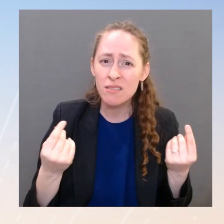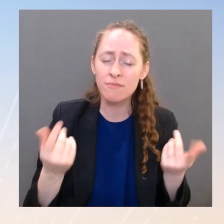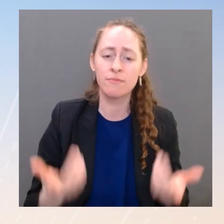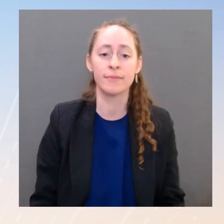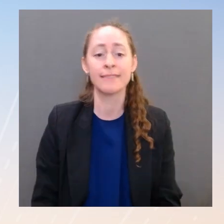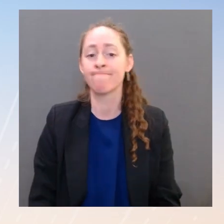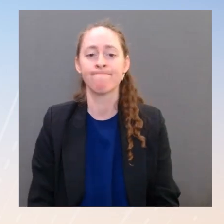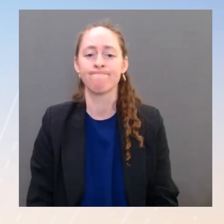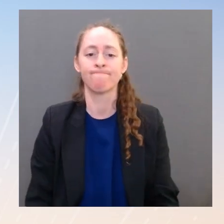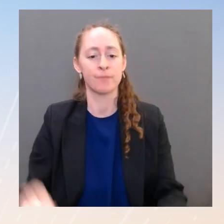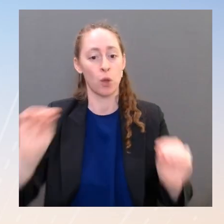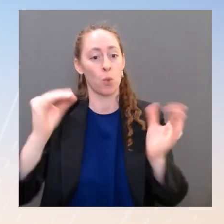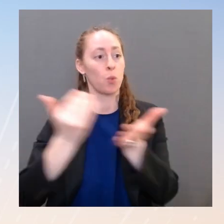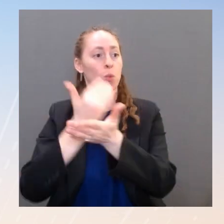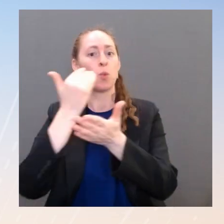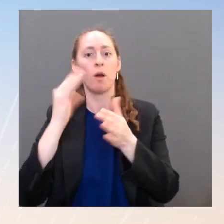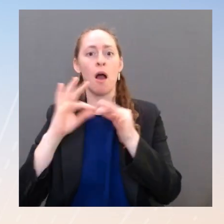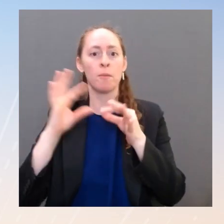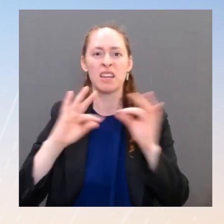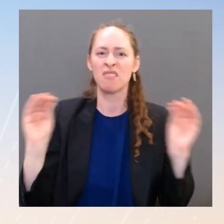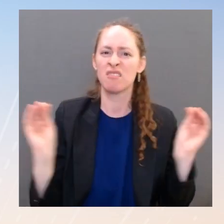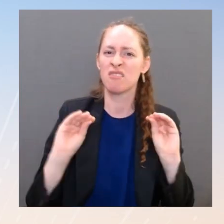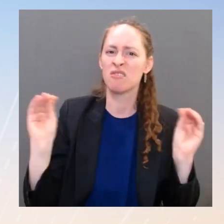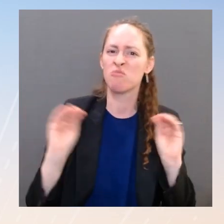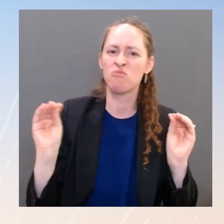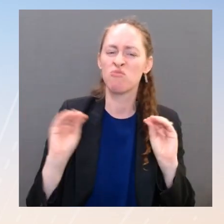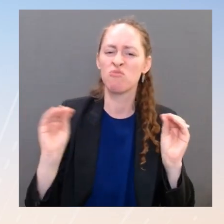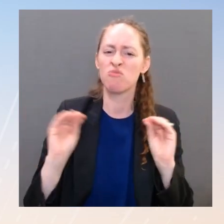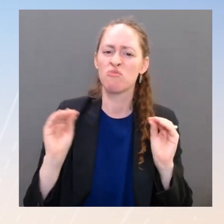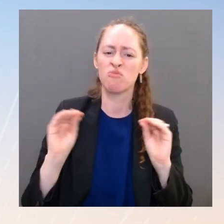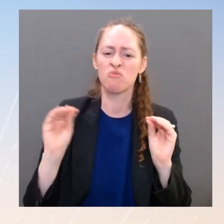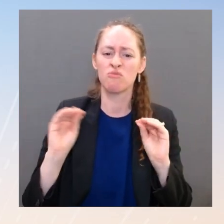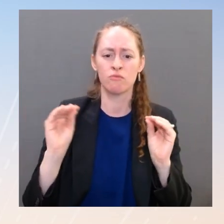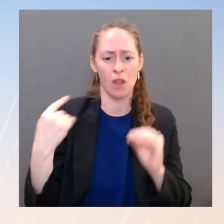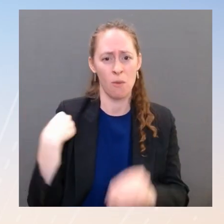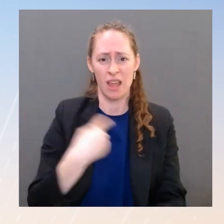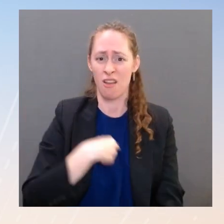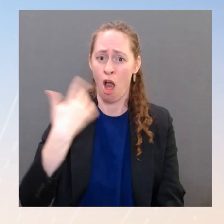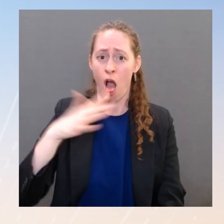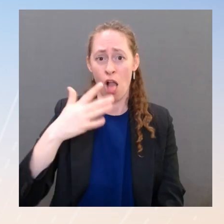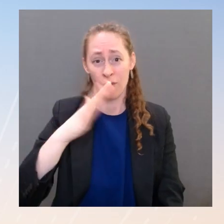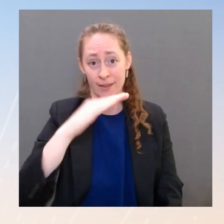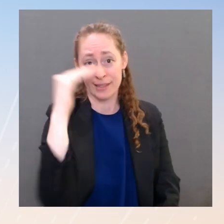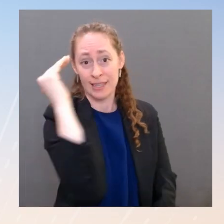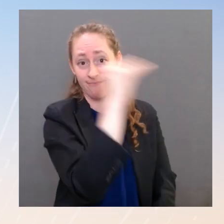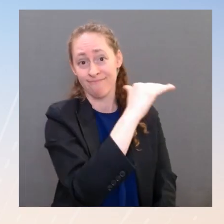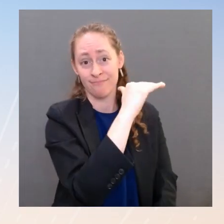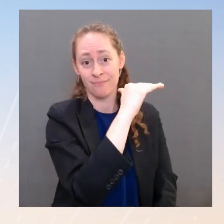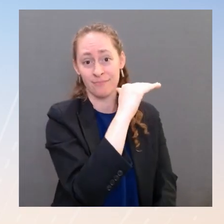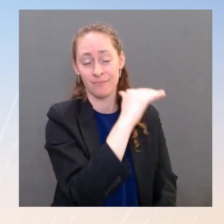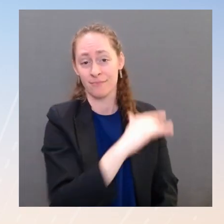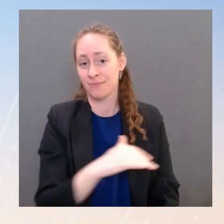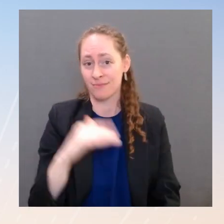that the President is going to be making a strong case for tomorrow when he travels to Alabama. And we are really going to continue to consult